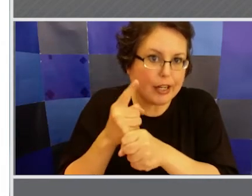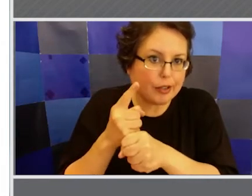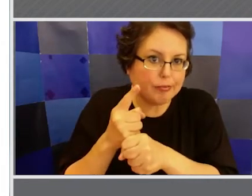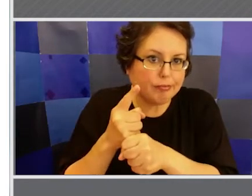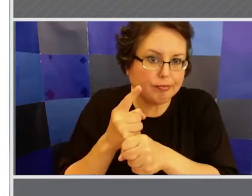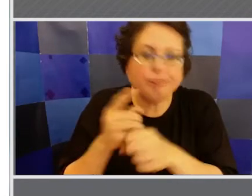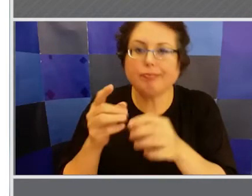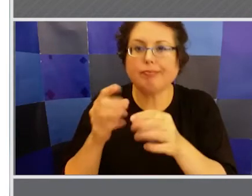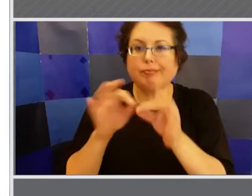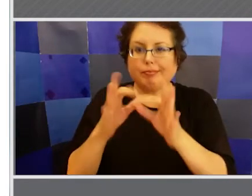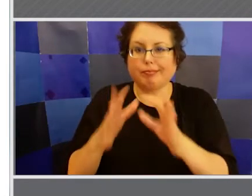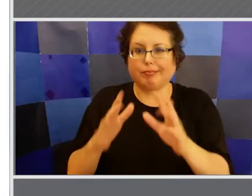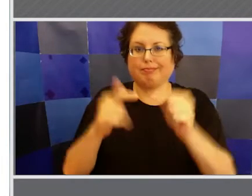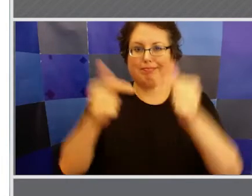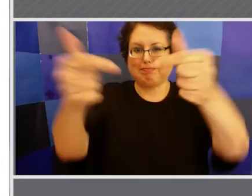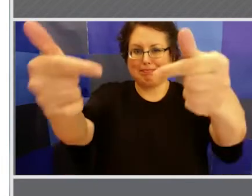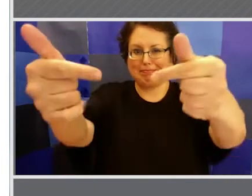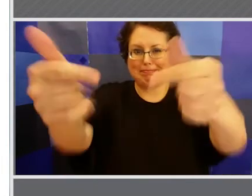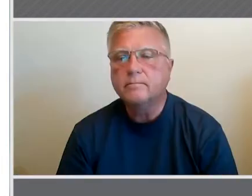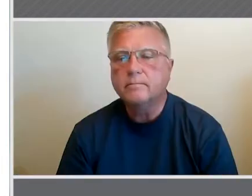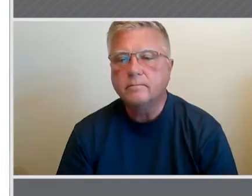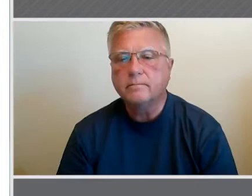making maximum $40,700 per year.